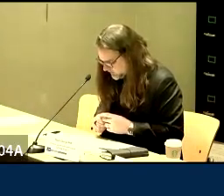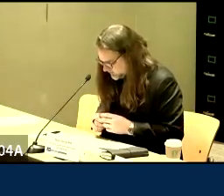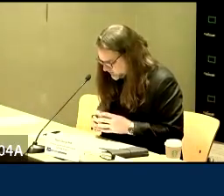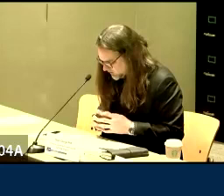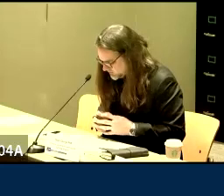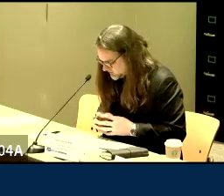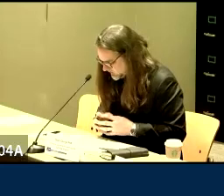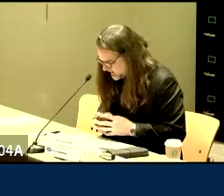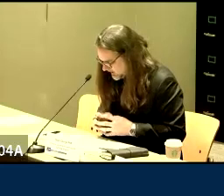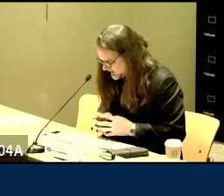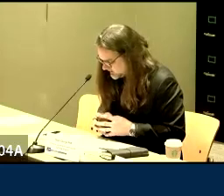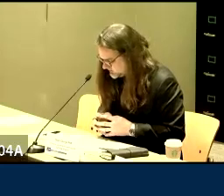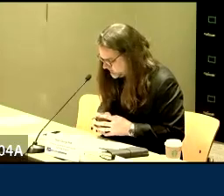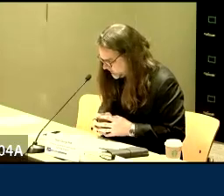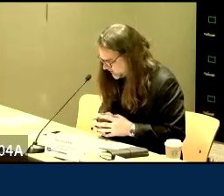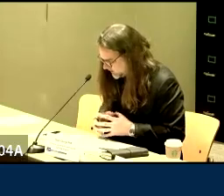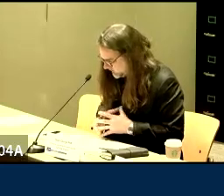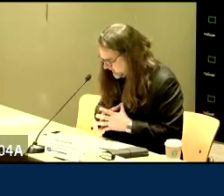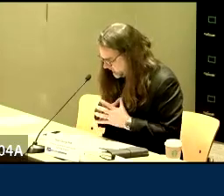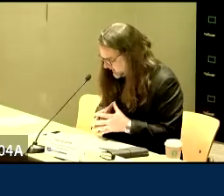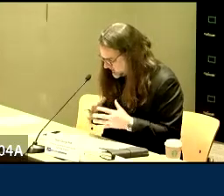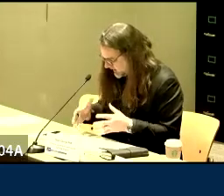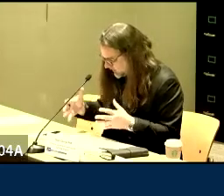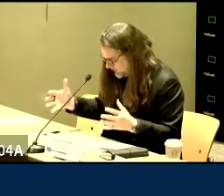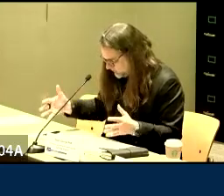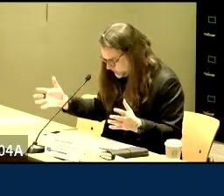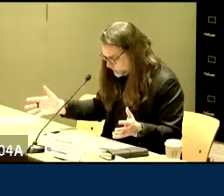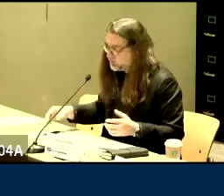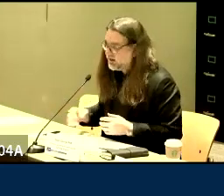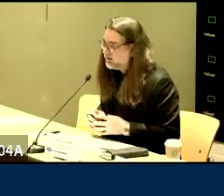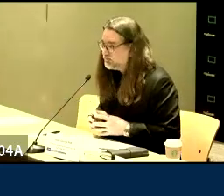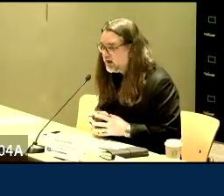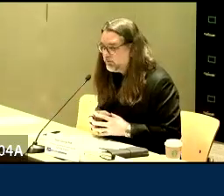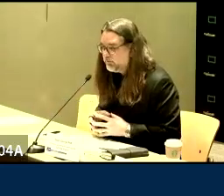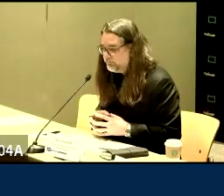We also want to expand access to our advanced cloud-enabled Virtual Analyst Platform